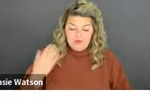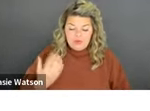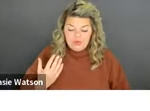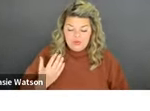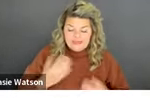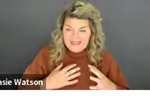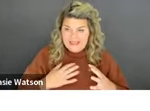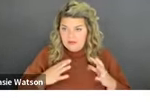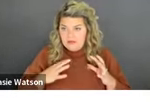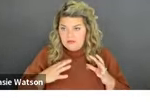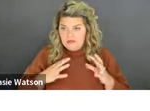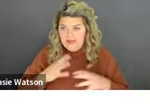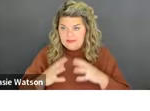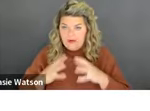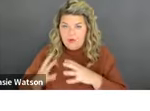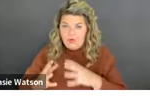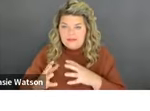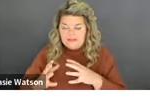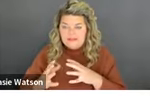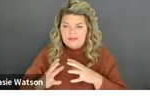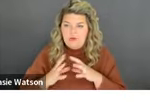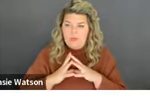if you do seek ASL courses,